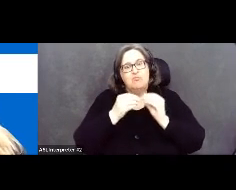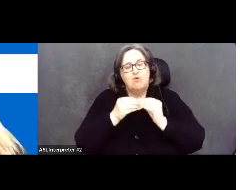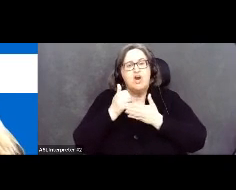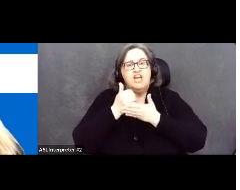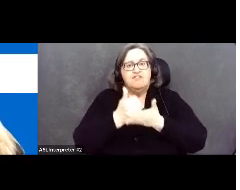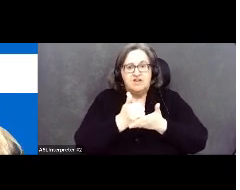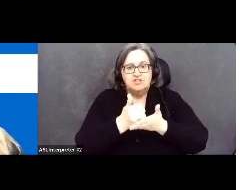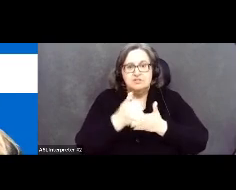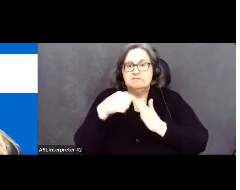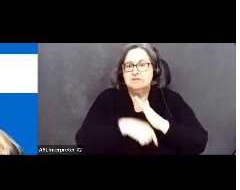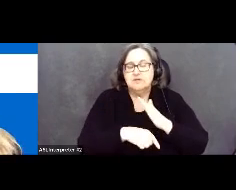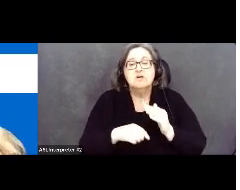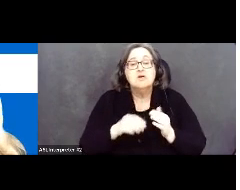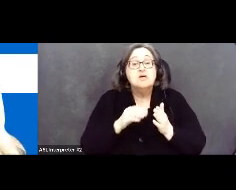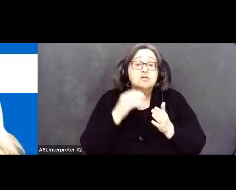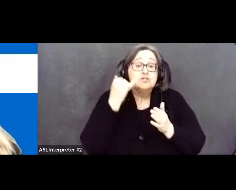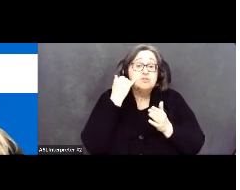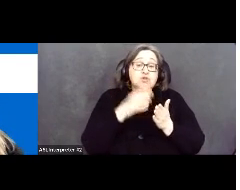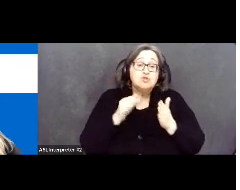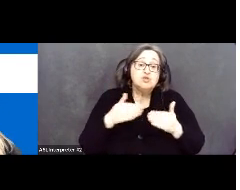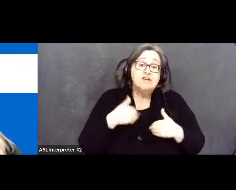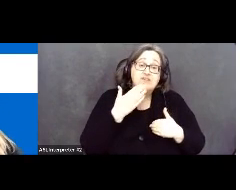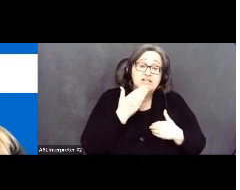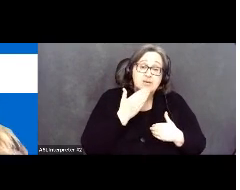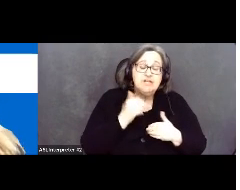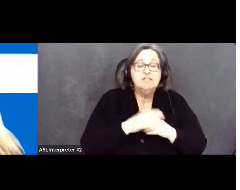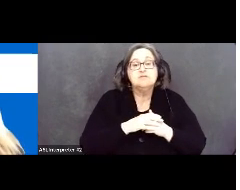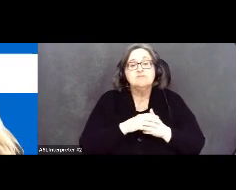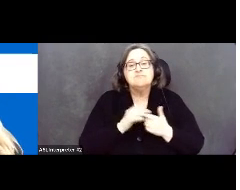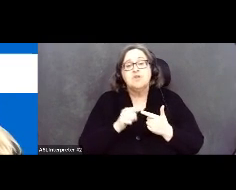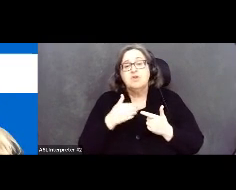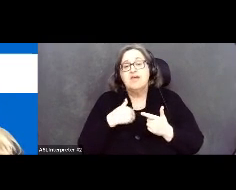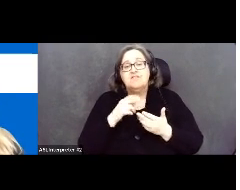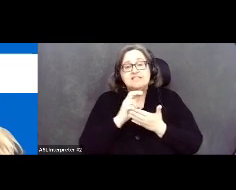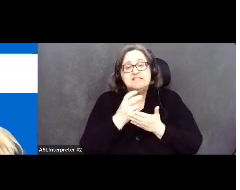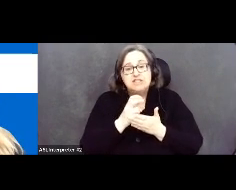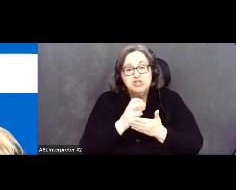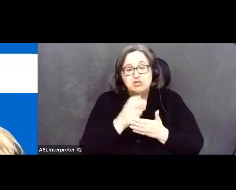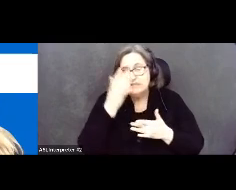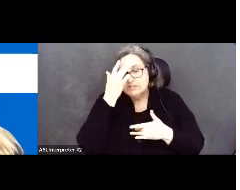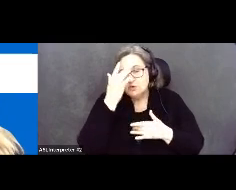For example, students that have diabetes and seizure disorders. Schools are used to